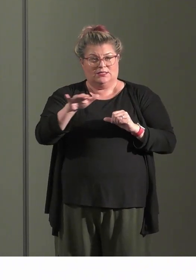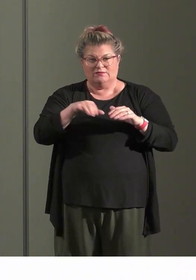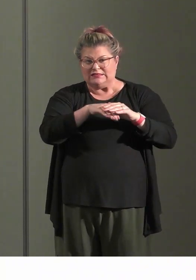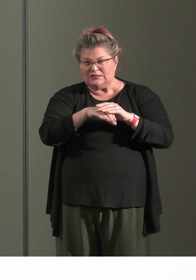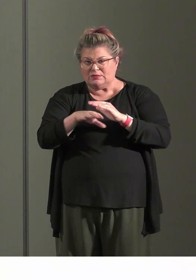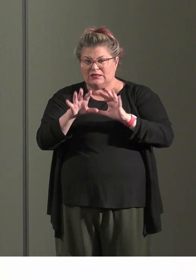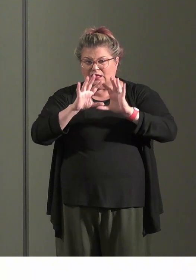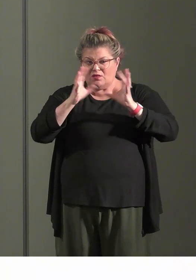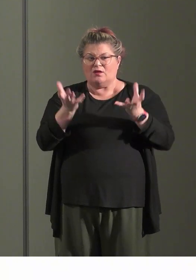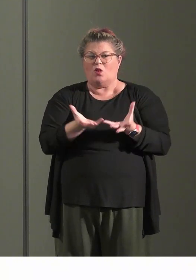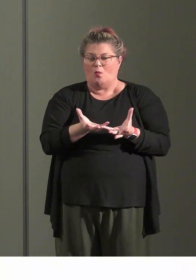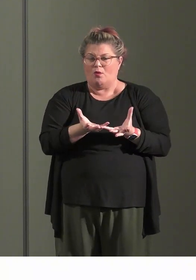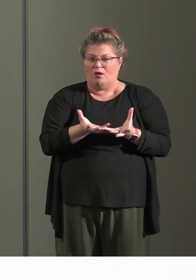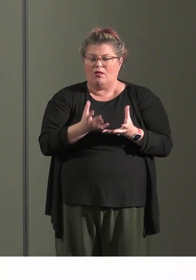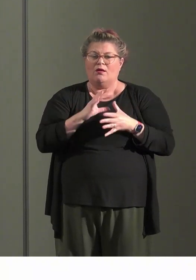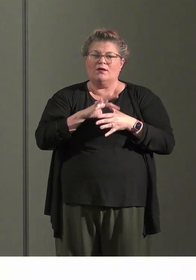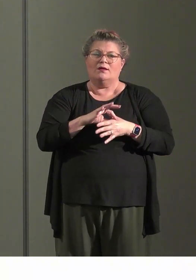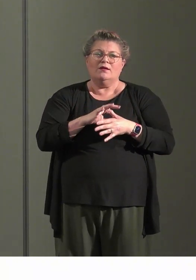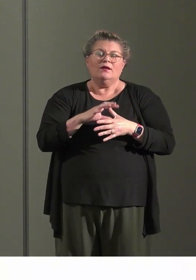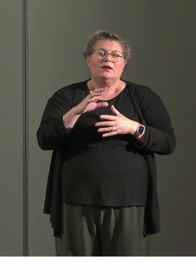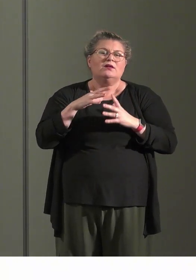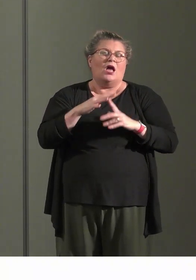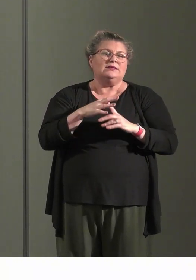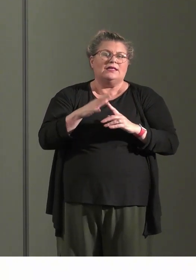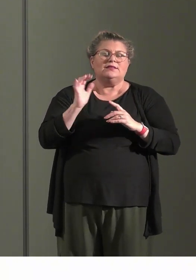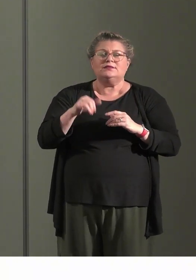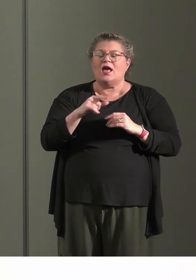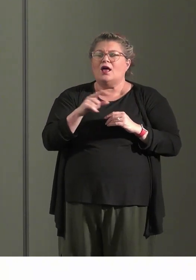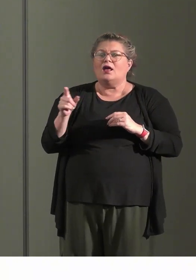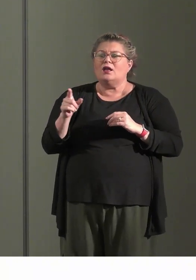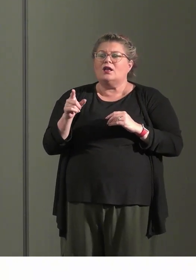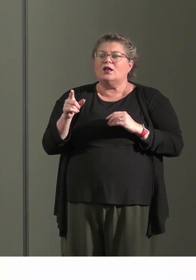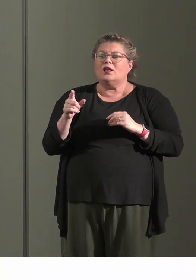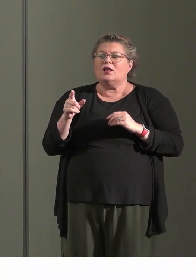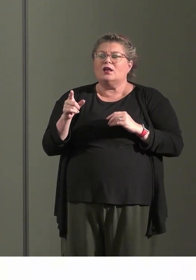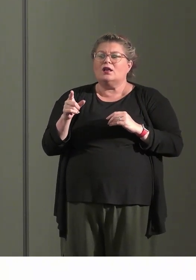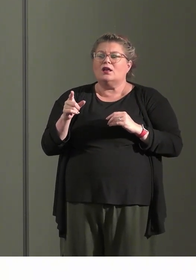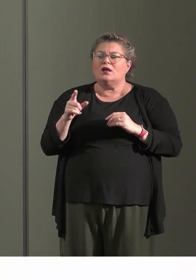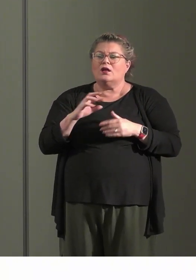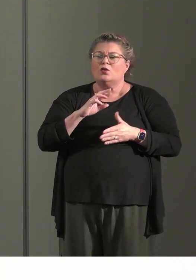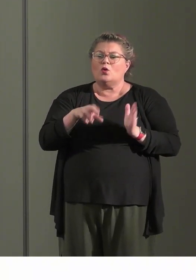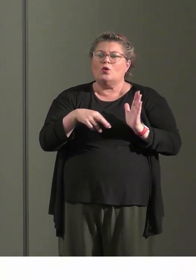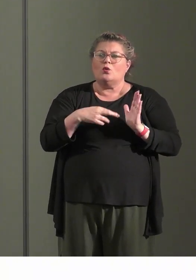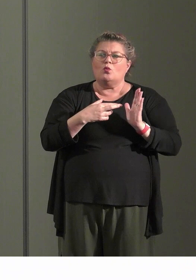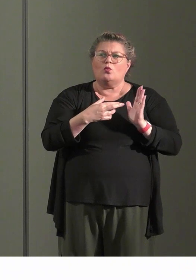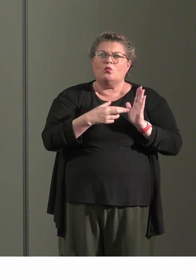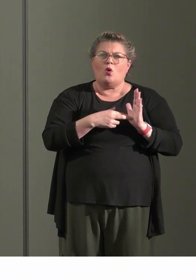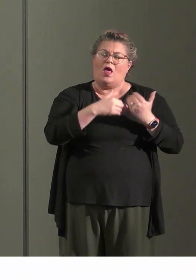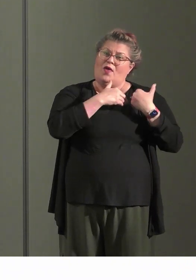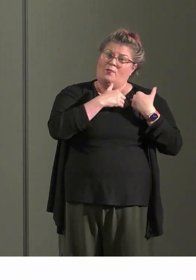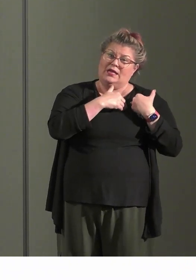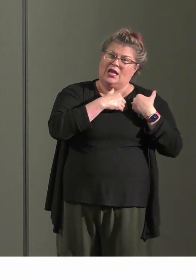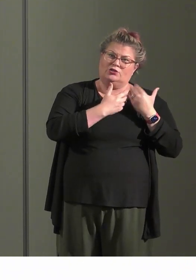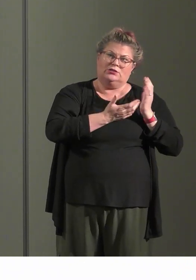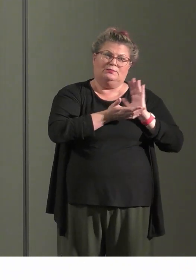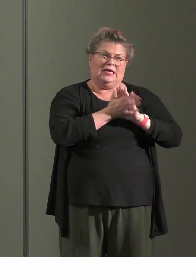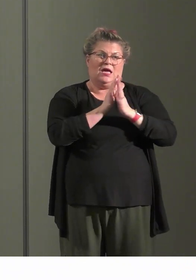global context the obligations turn on the role of the actor. And so if you're manufacturing you have